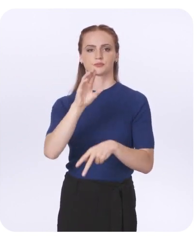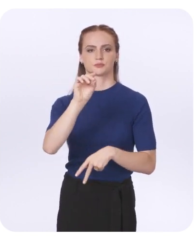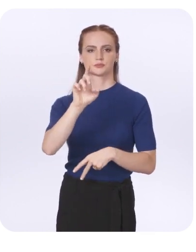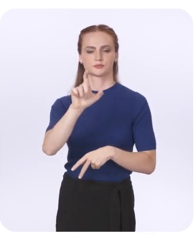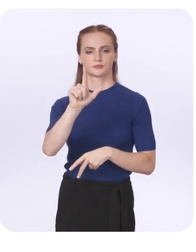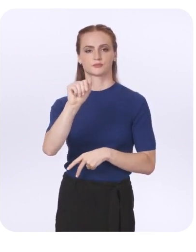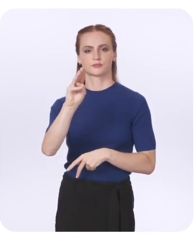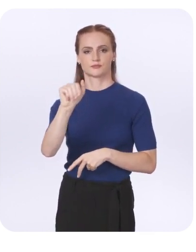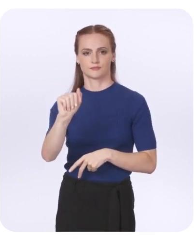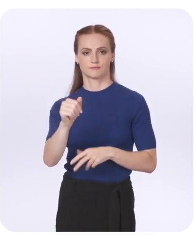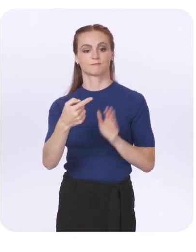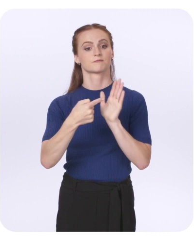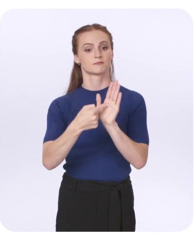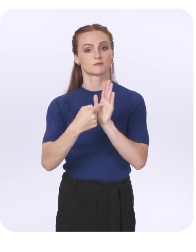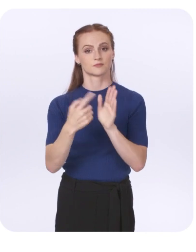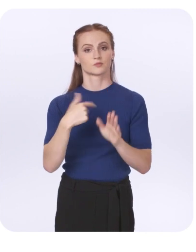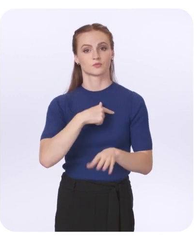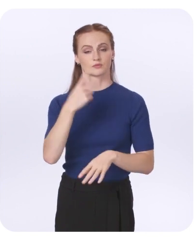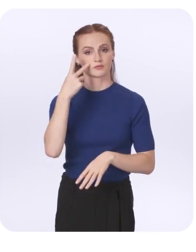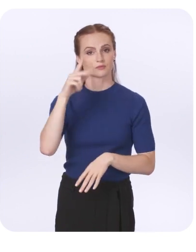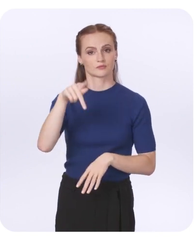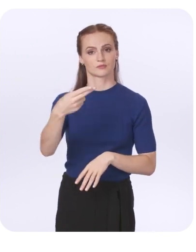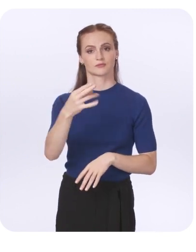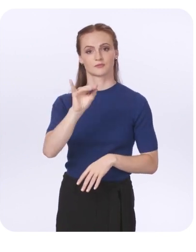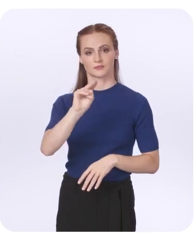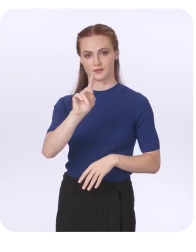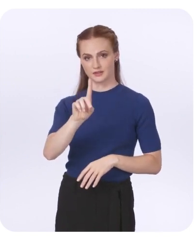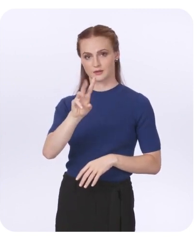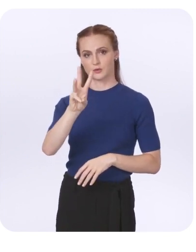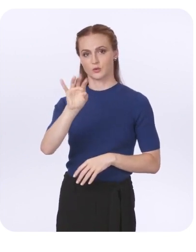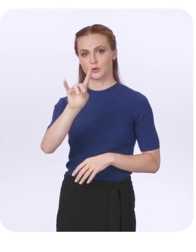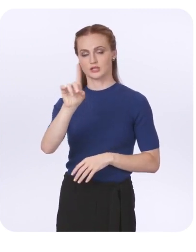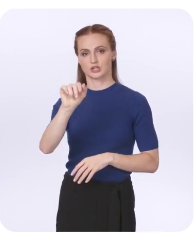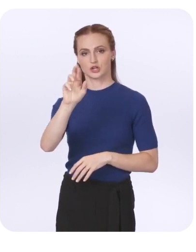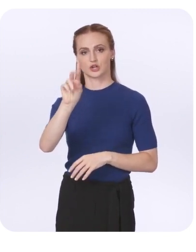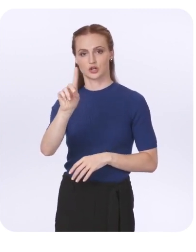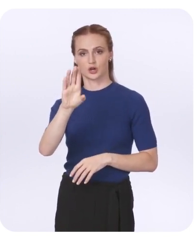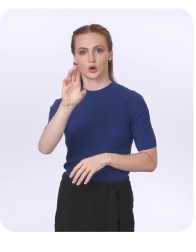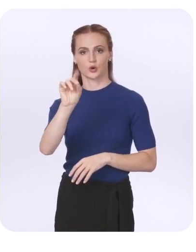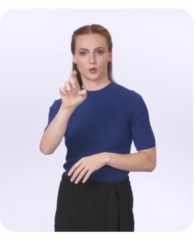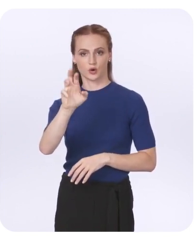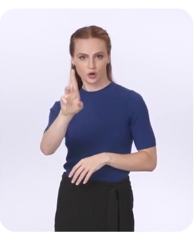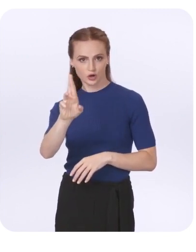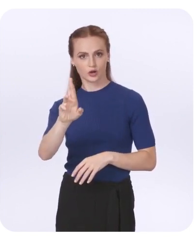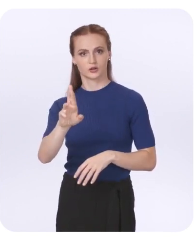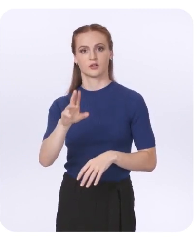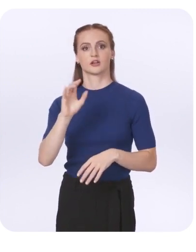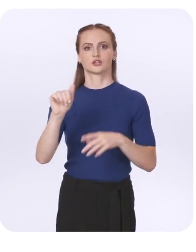We saw Phind and WizardCoder took Code Llama and trained it on their own data sets measured it on coding benchmarks,